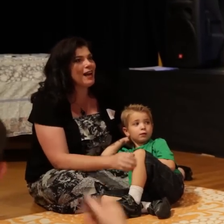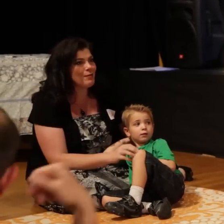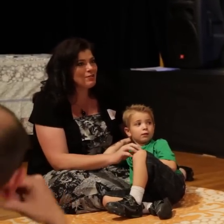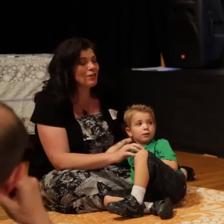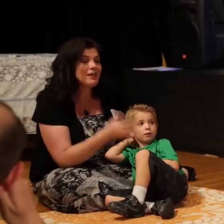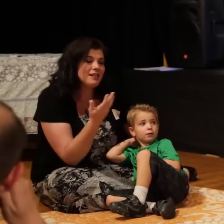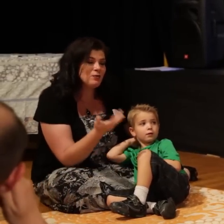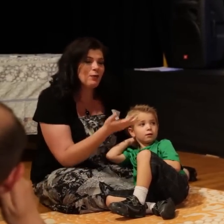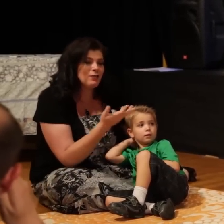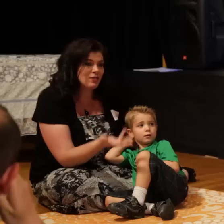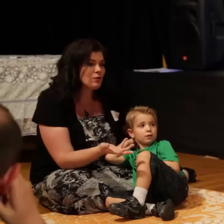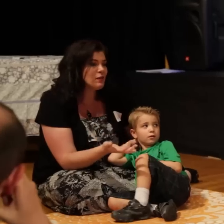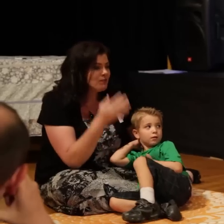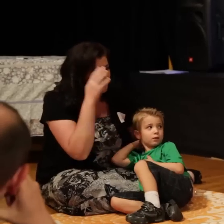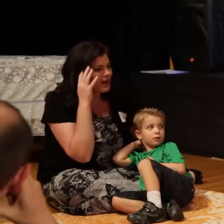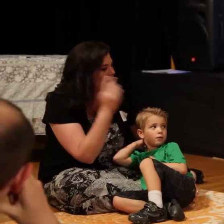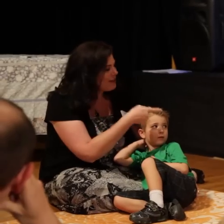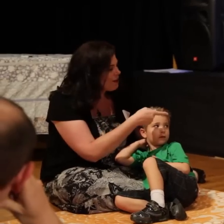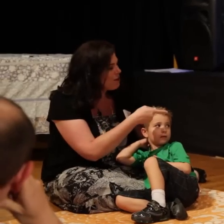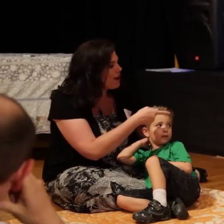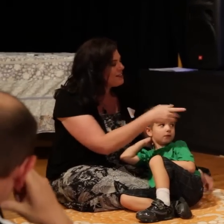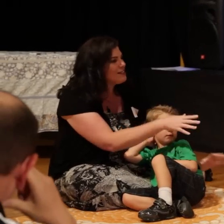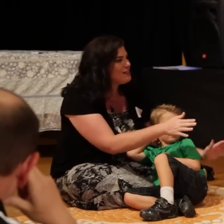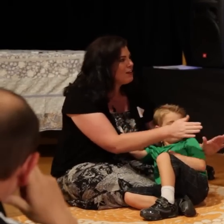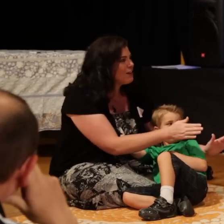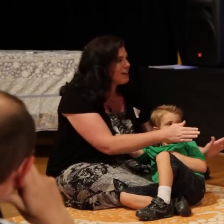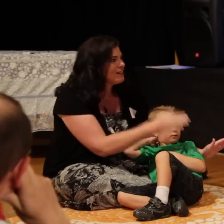He used to do a lot when he was younger and he does what we do at the school. So I'm like cool, all these younger...